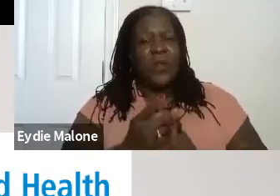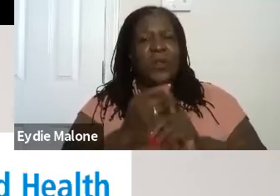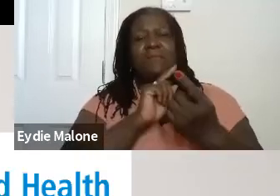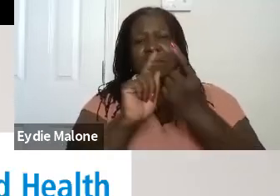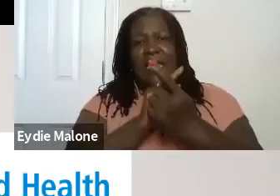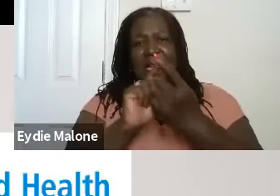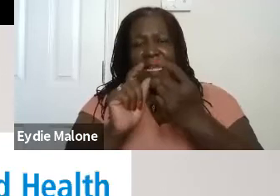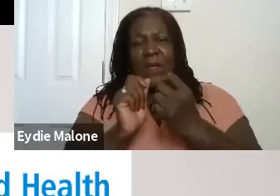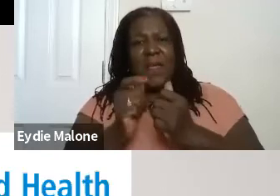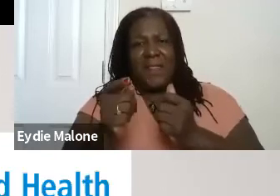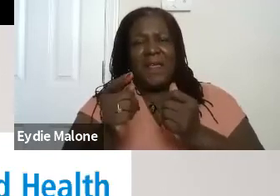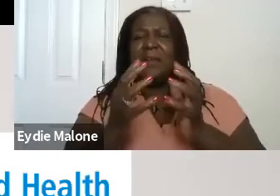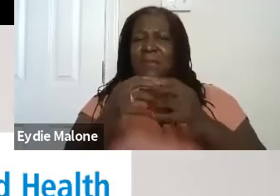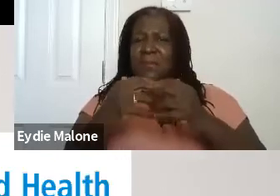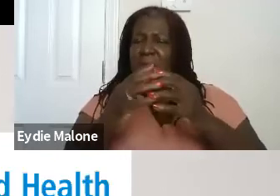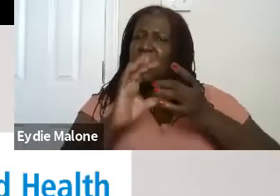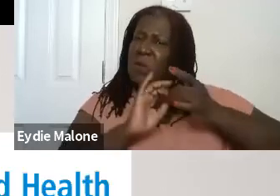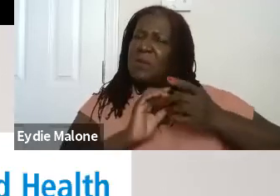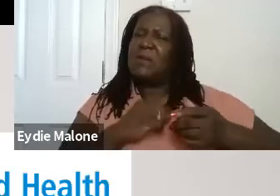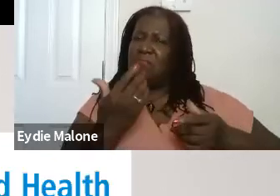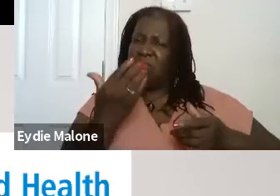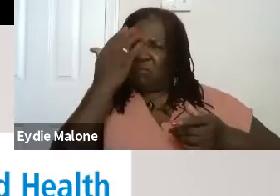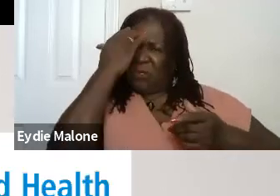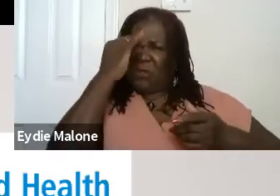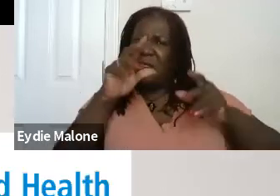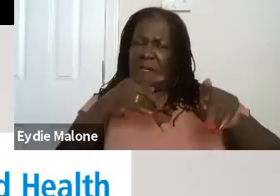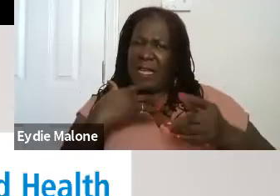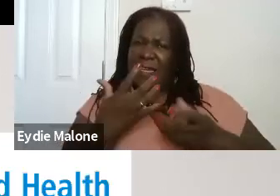over time and therefore know that this is a person whose advice I can trust and therefore